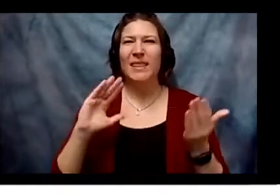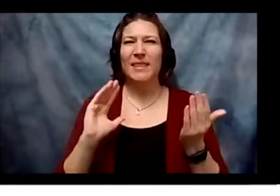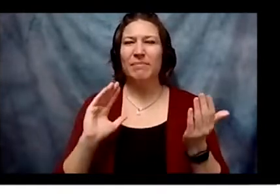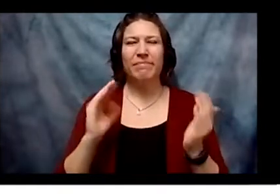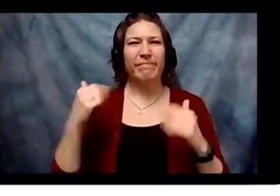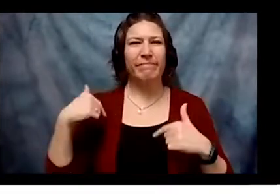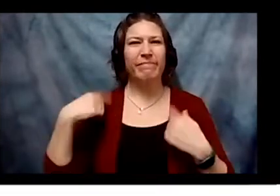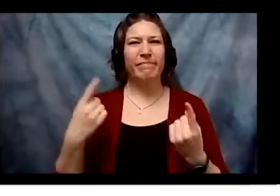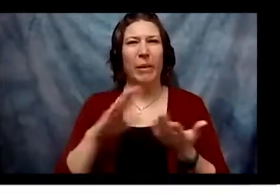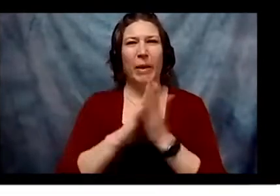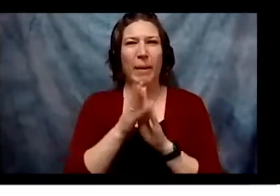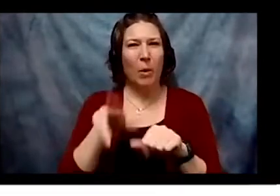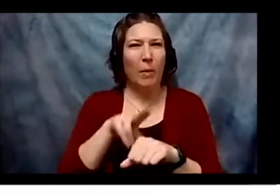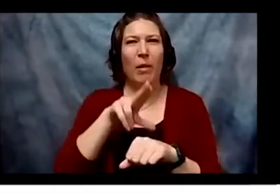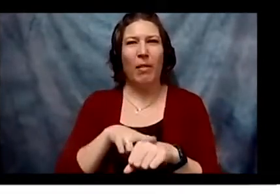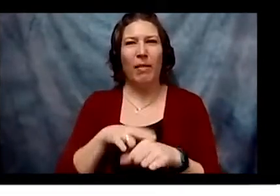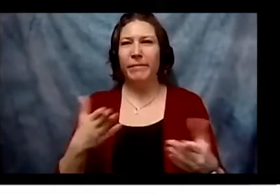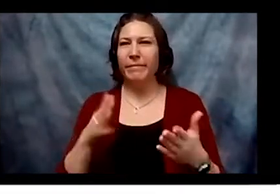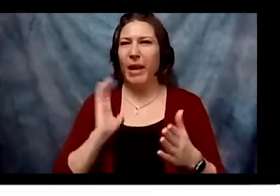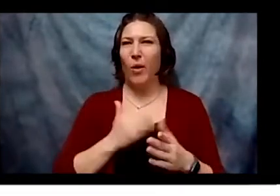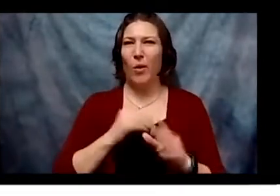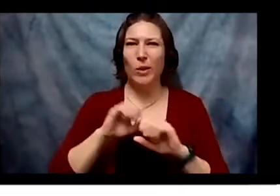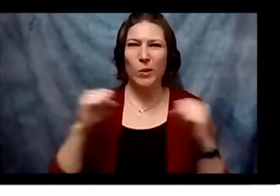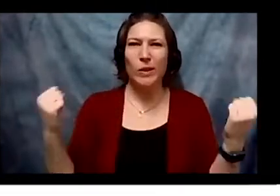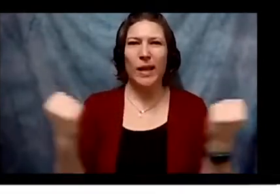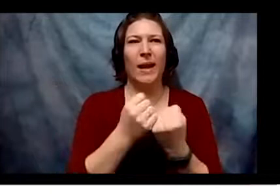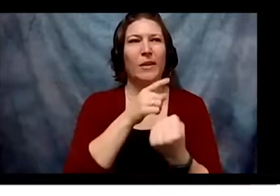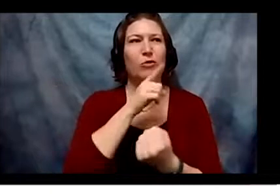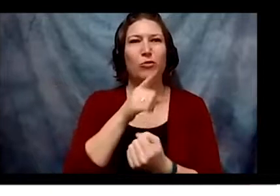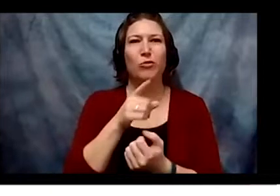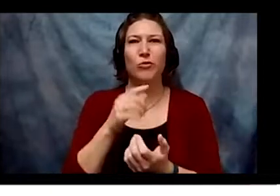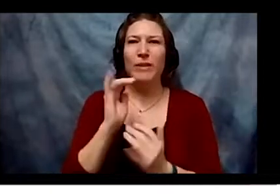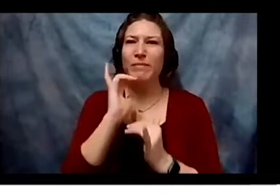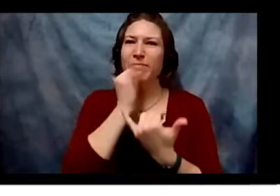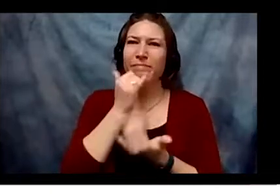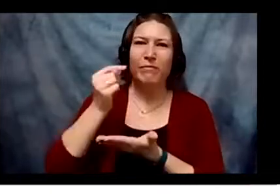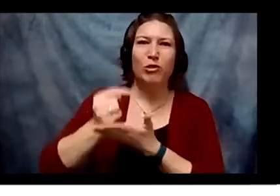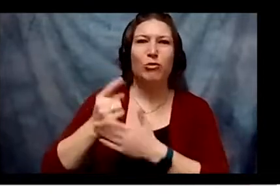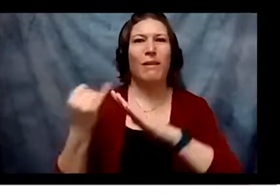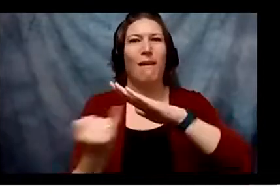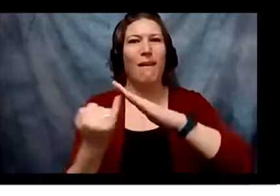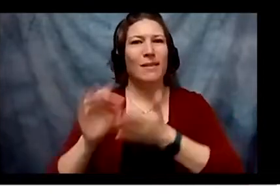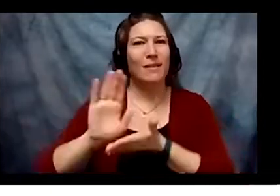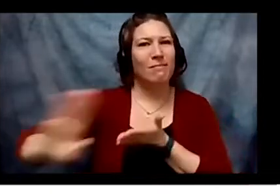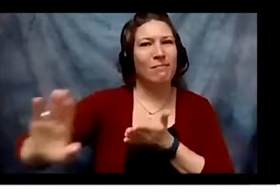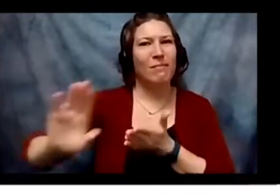in our society to mistreat and isolate disabled people